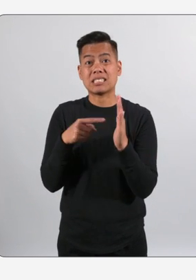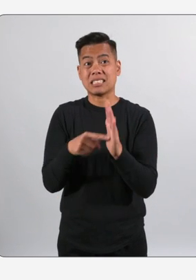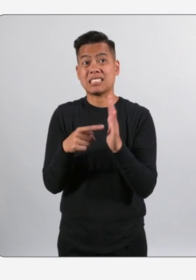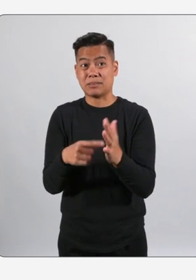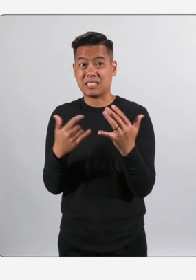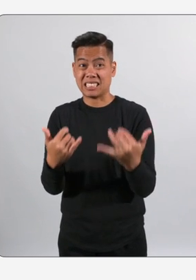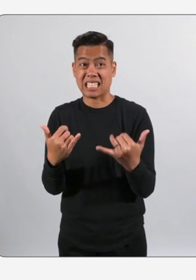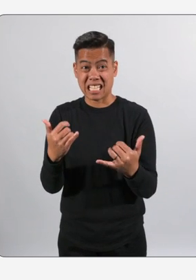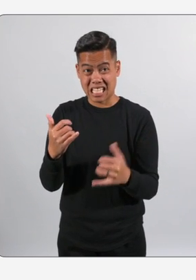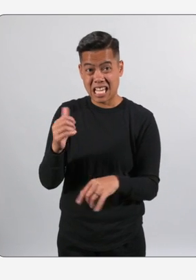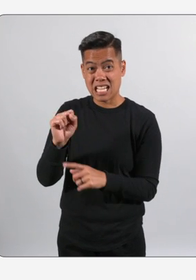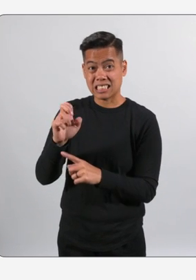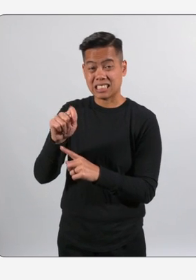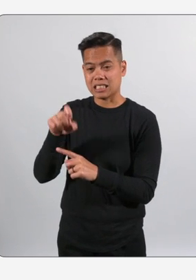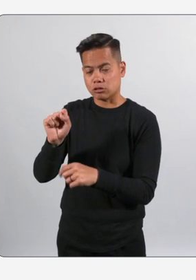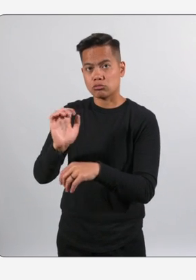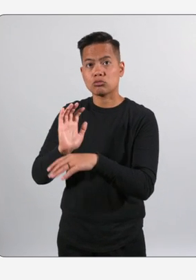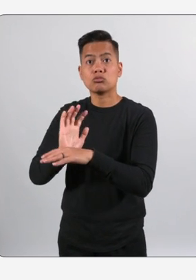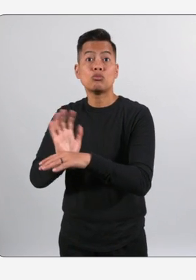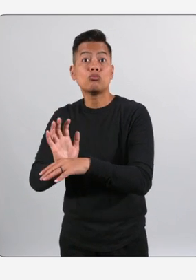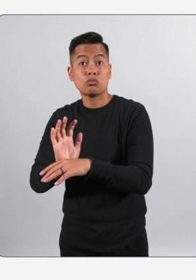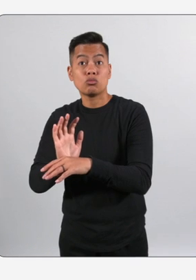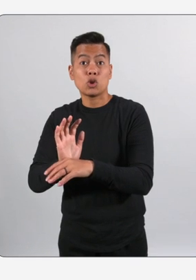video ads in multiple orientations, including vertical